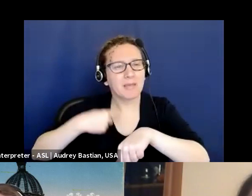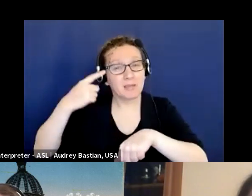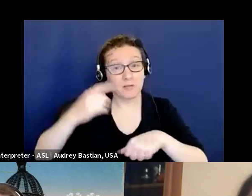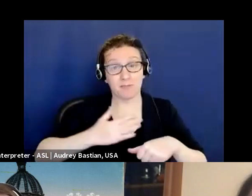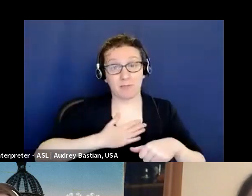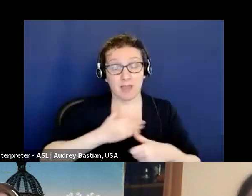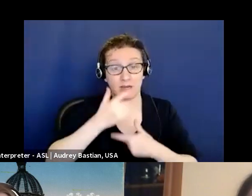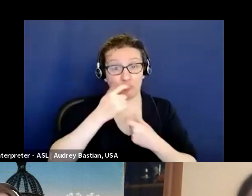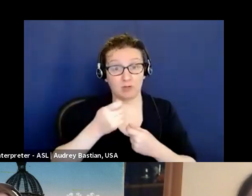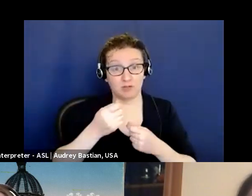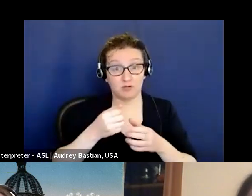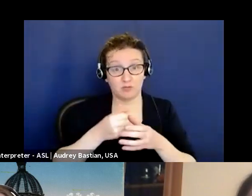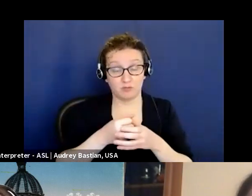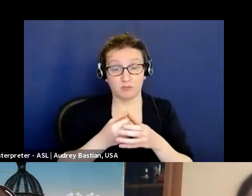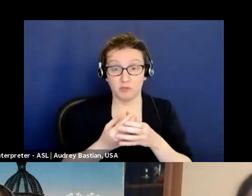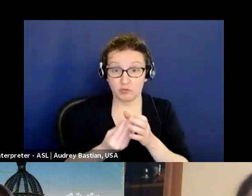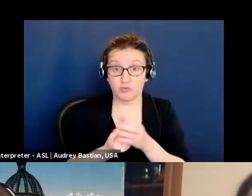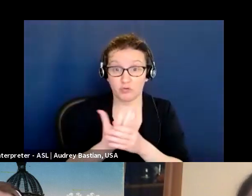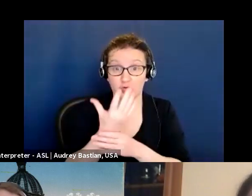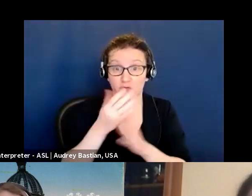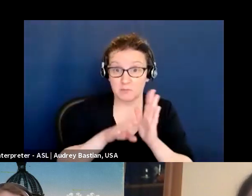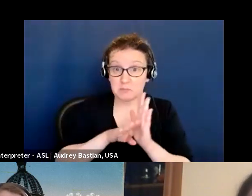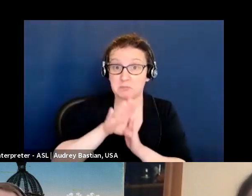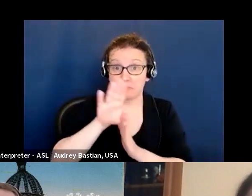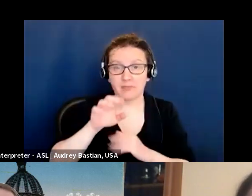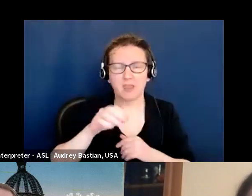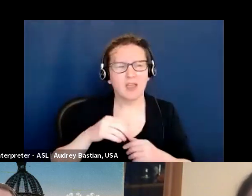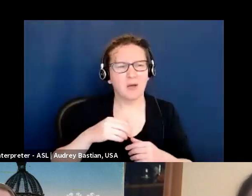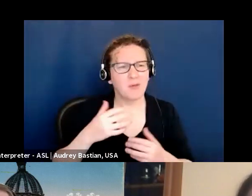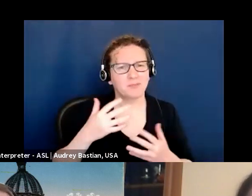grew as I took Spanish classes and I thought, you know, I want to learn another language.